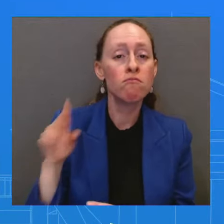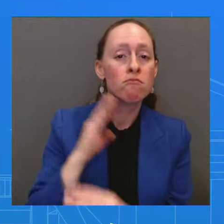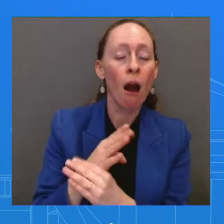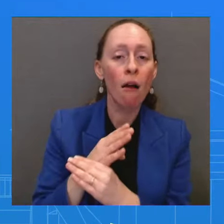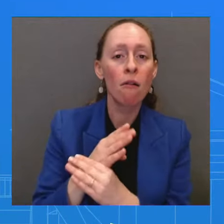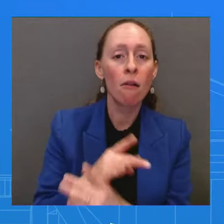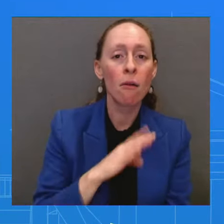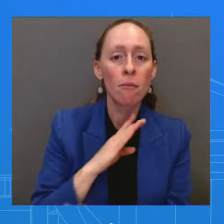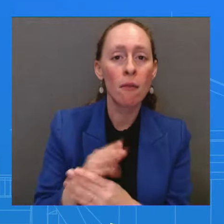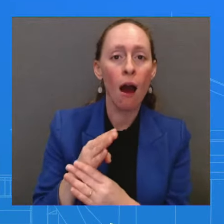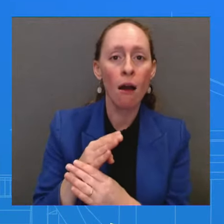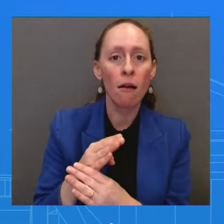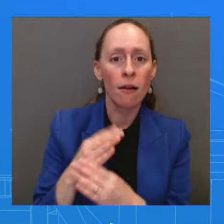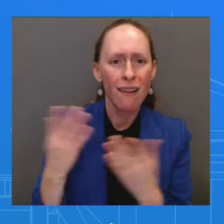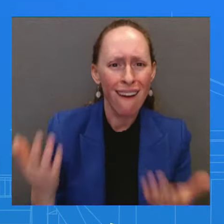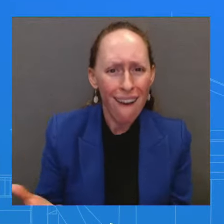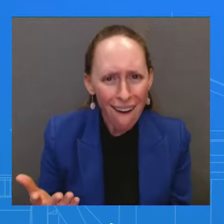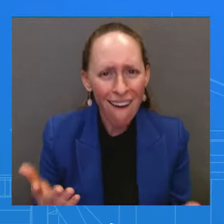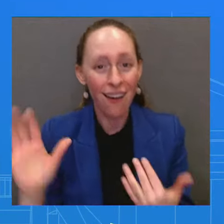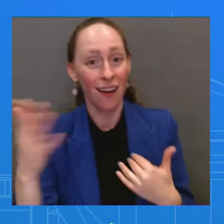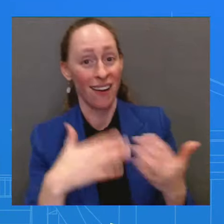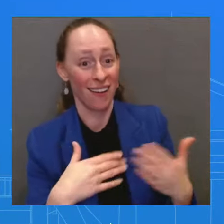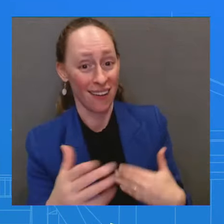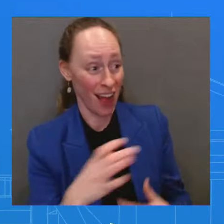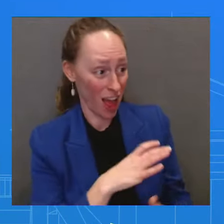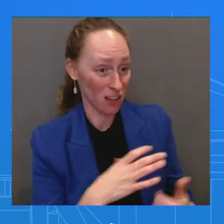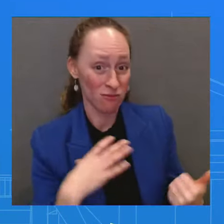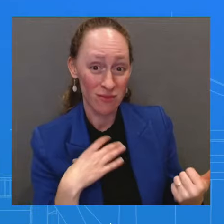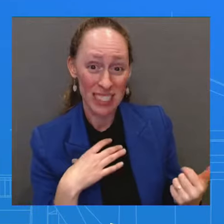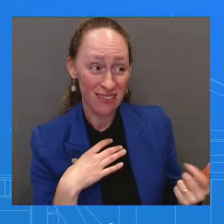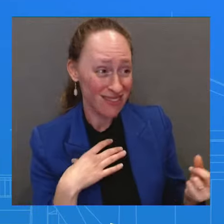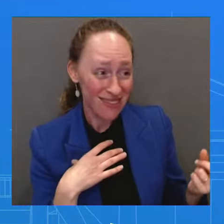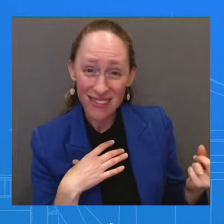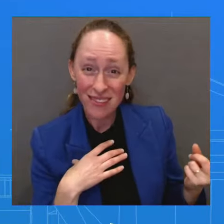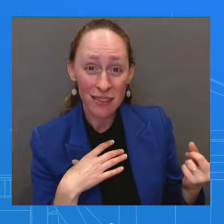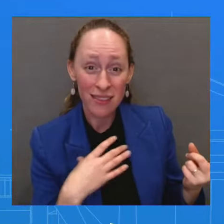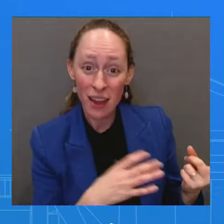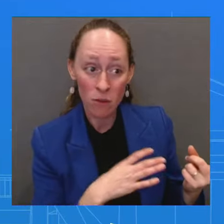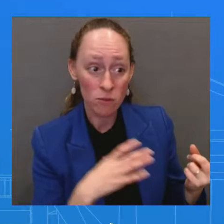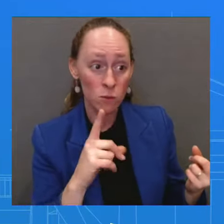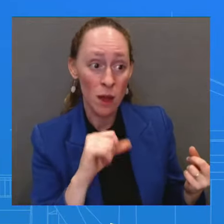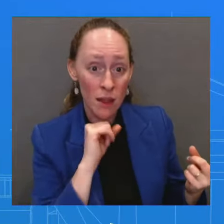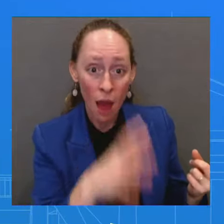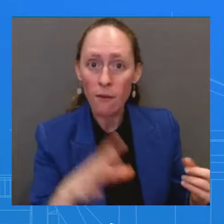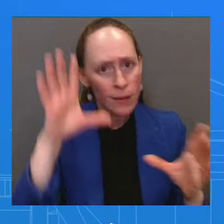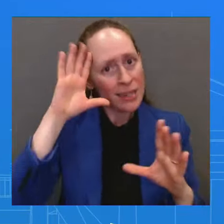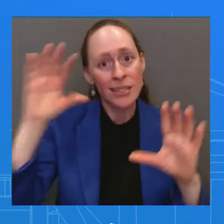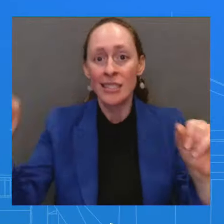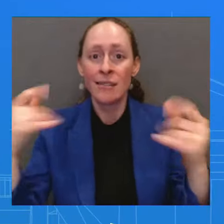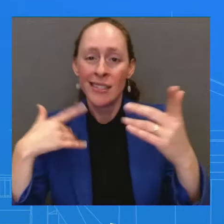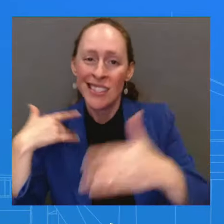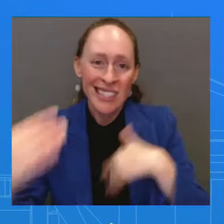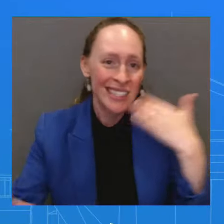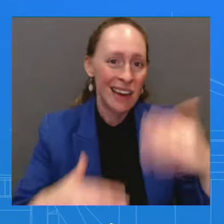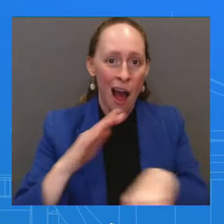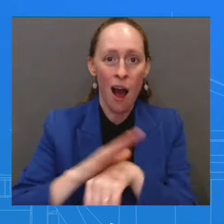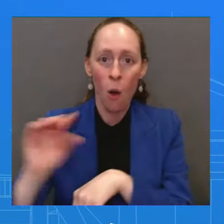He's taken action, whether it is -- whether surging resources to the border; we have removed and returned more than 250,000 --